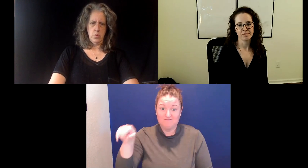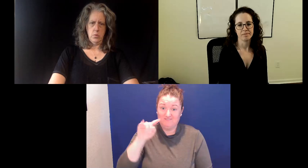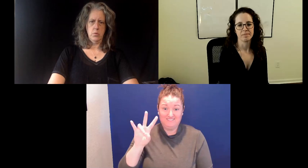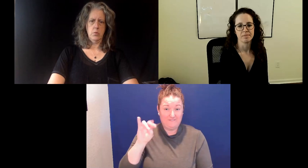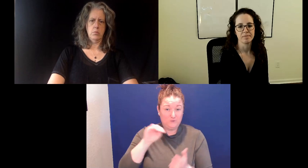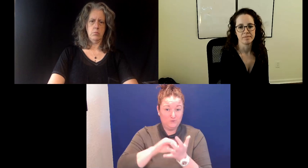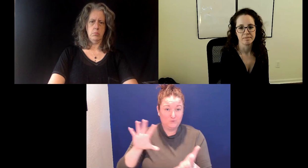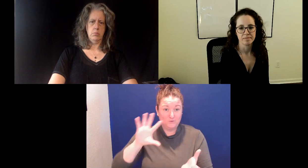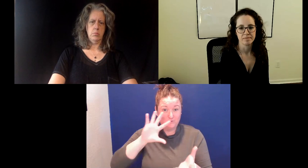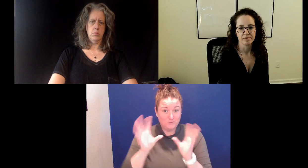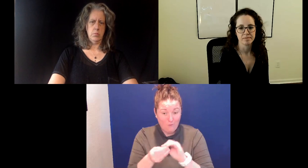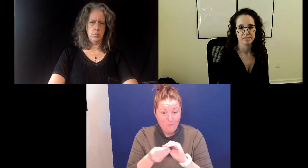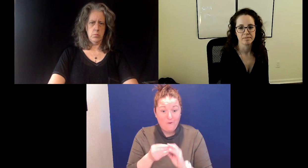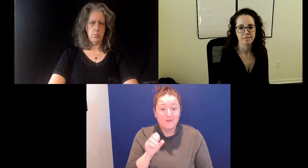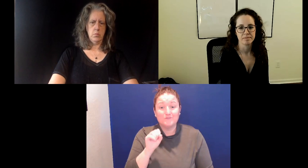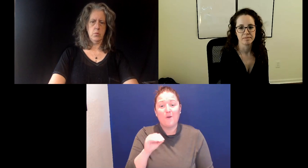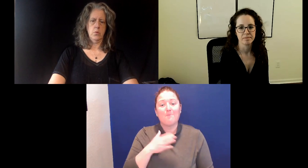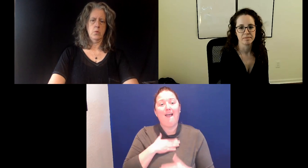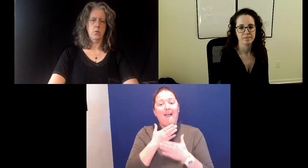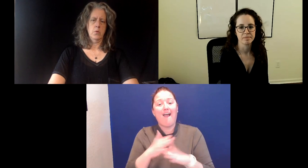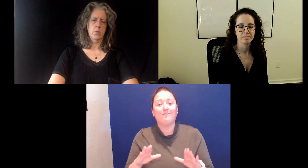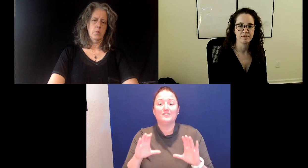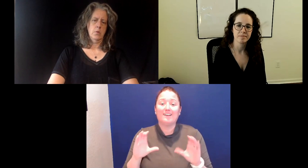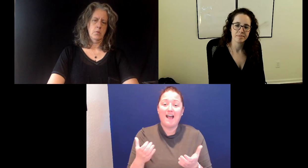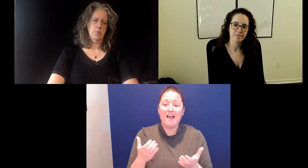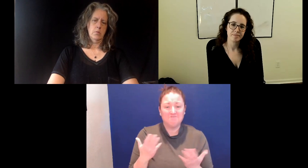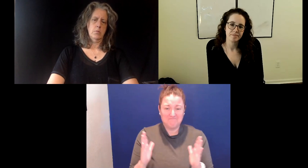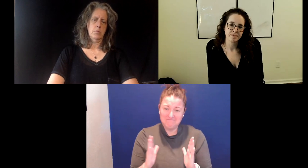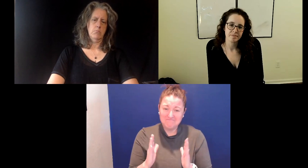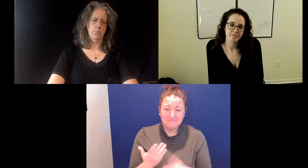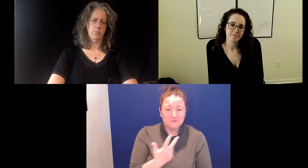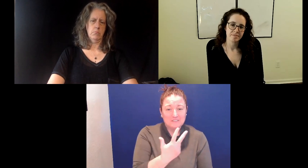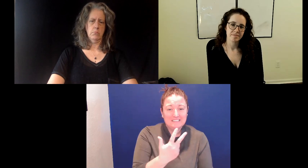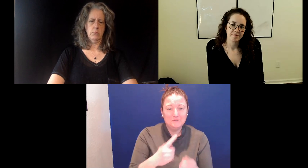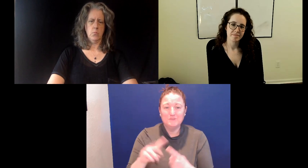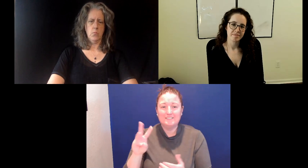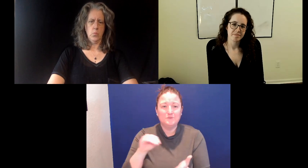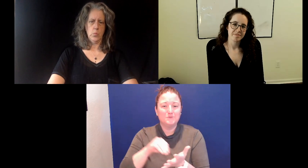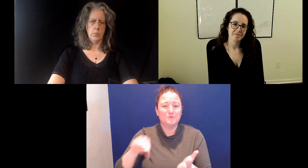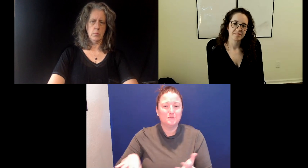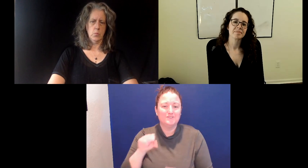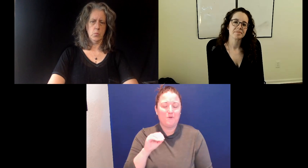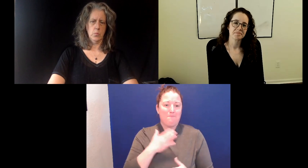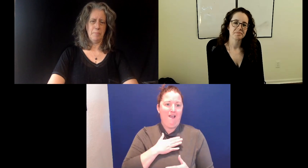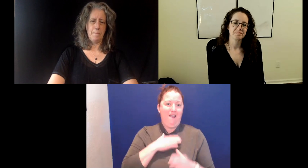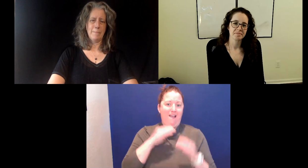from k-12 arena for a total of many years and i have a small group this small about three